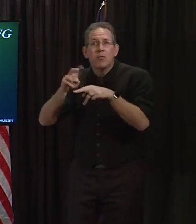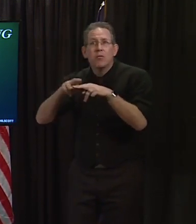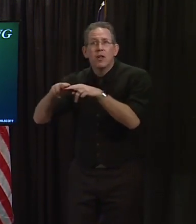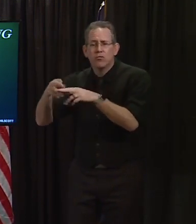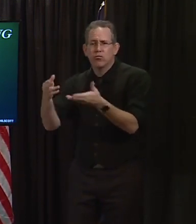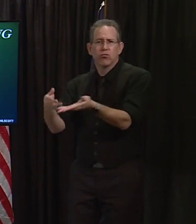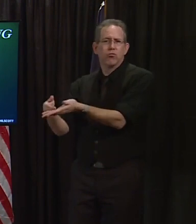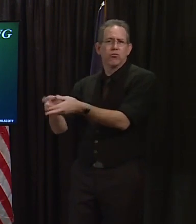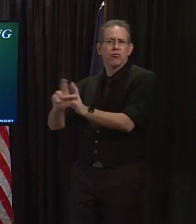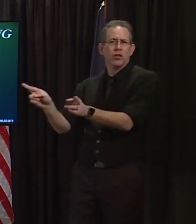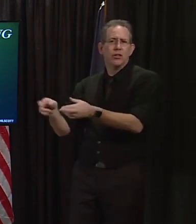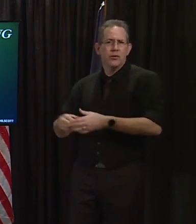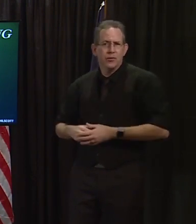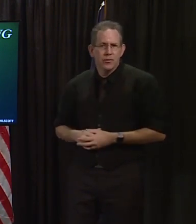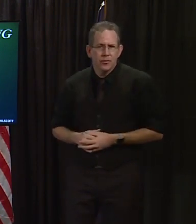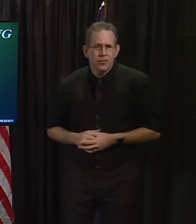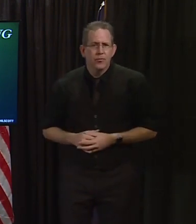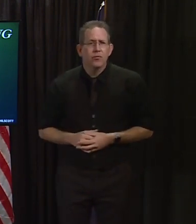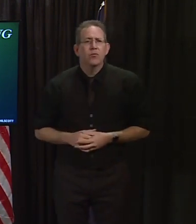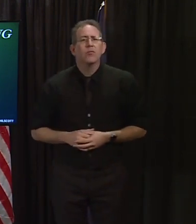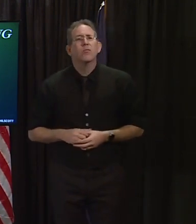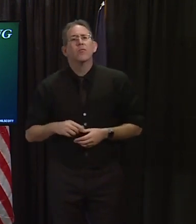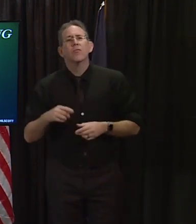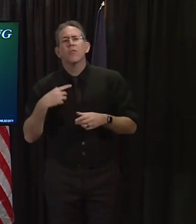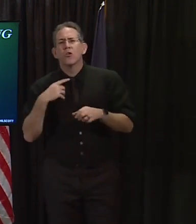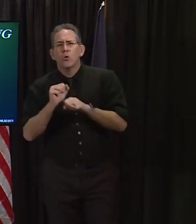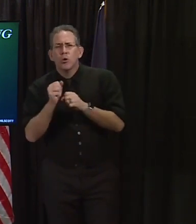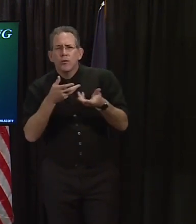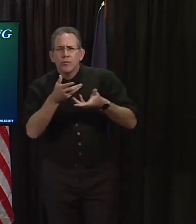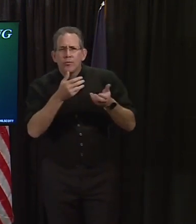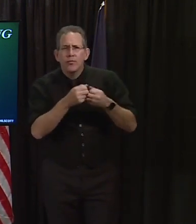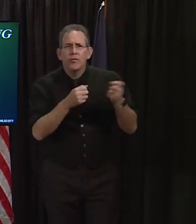staffing available for hospitals and long term care facilities when they're